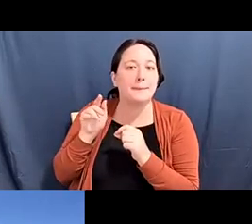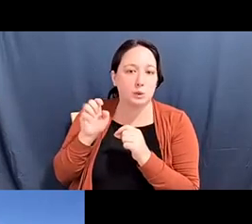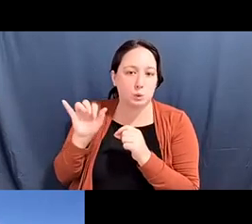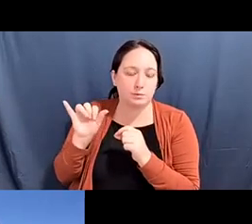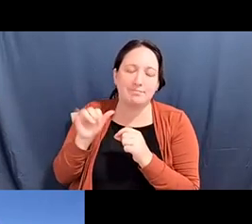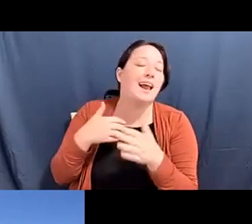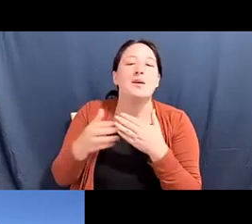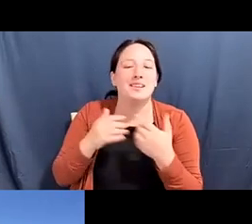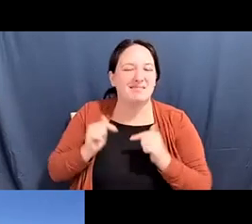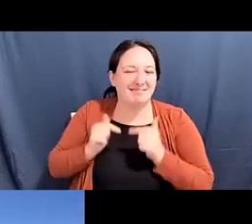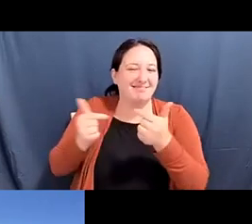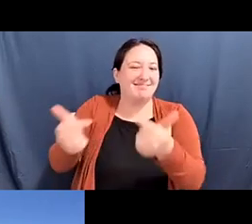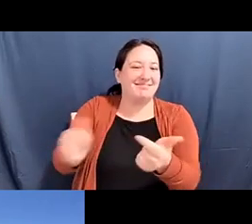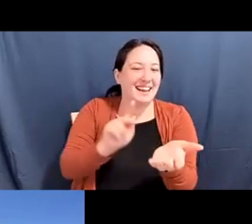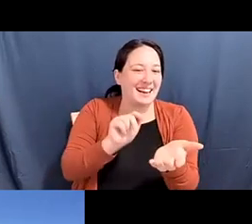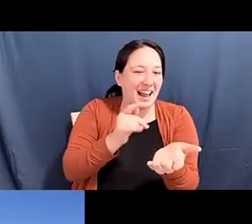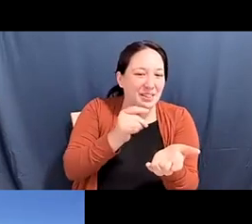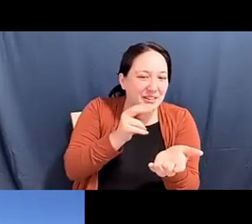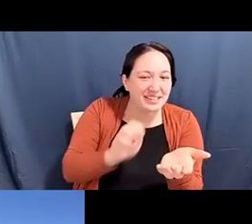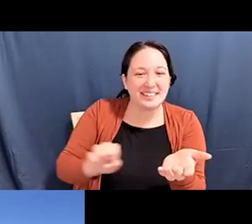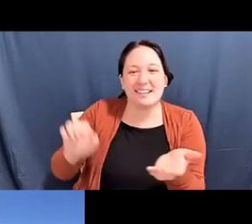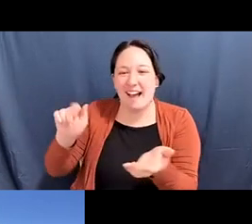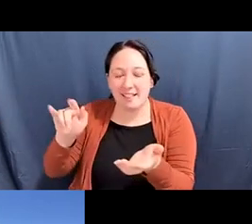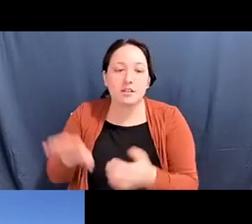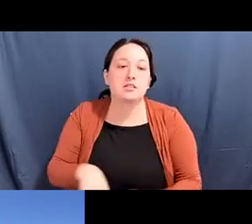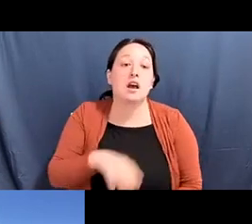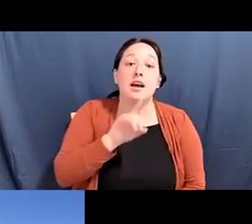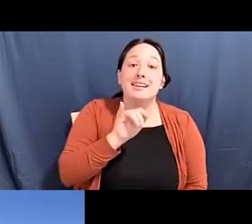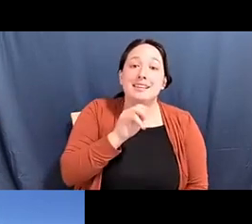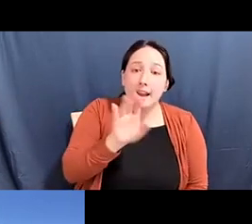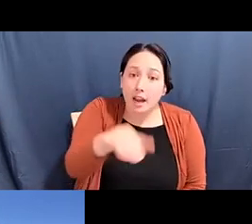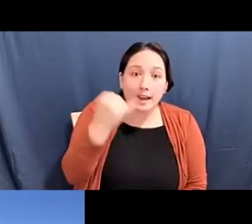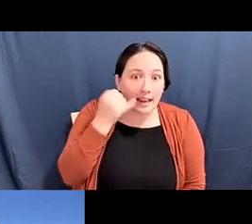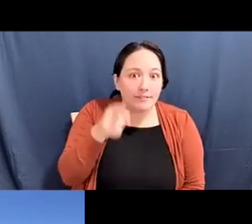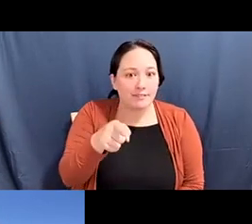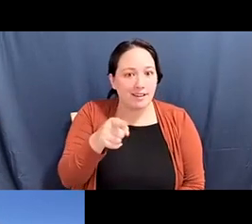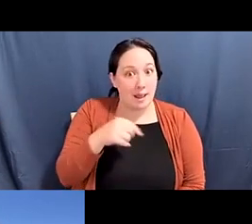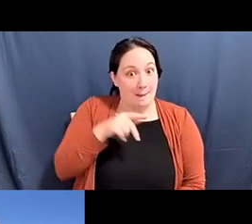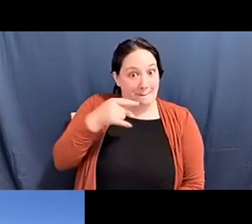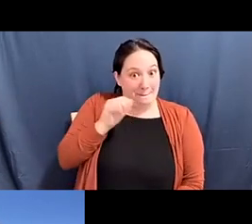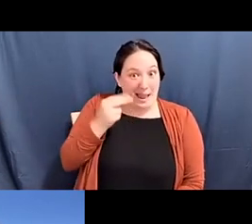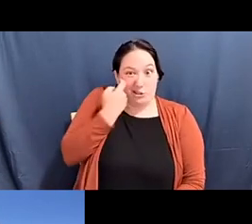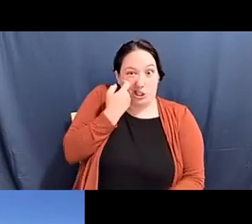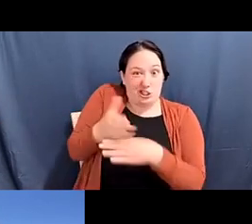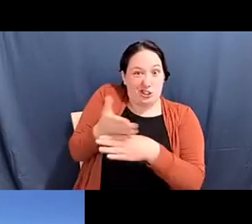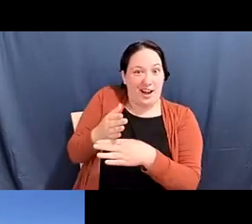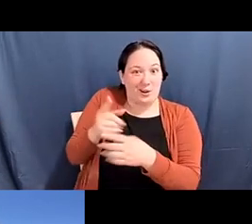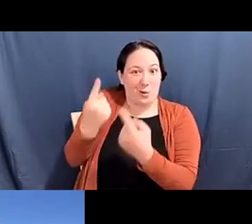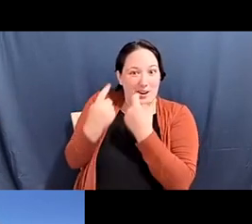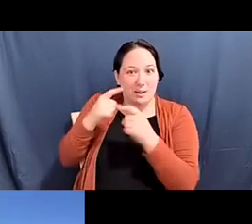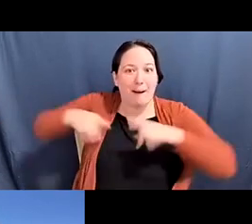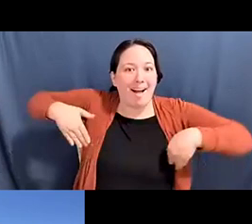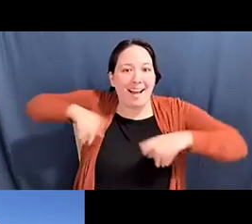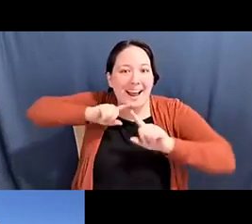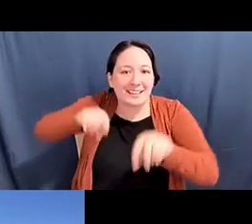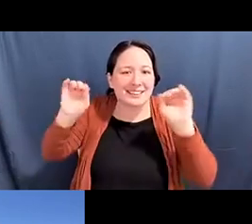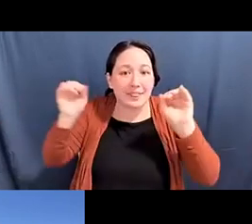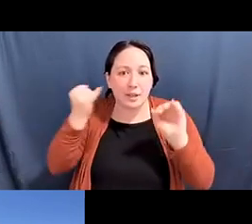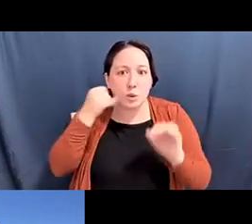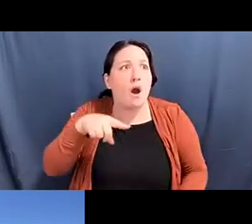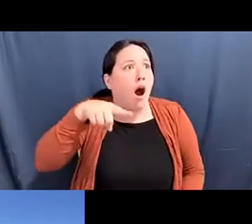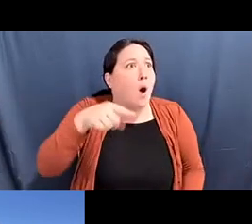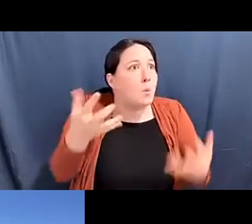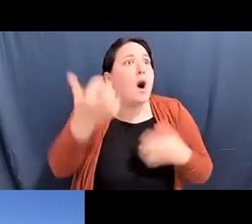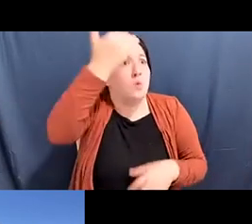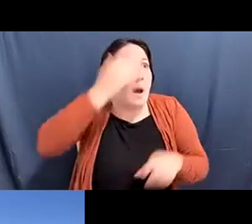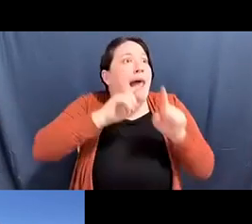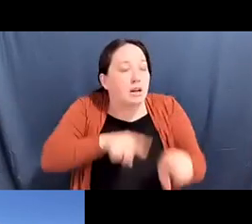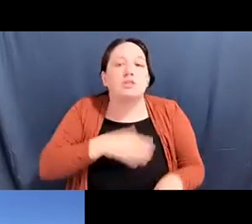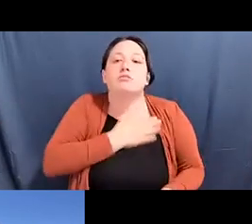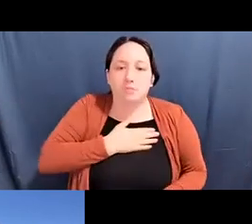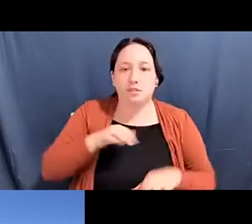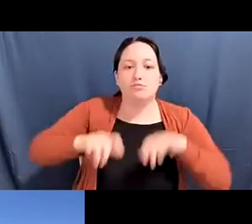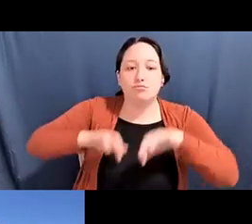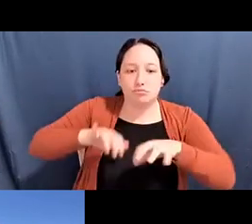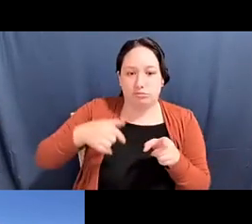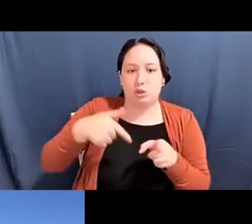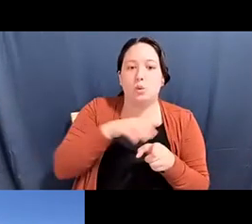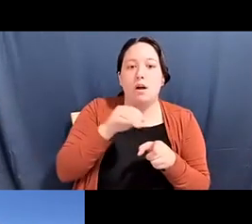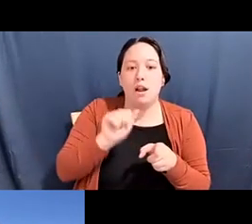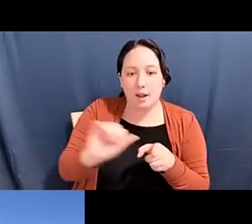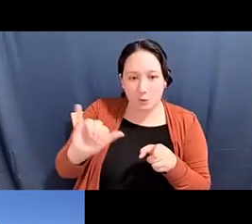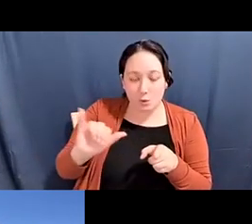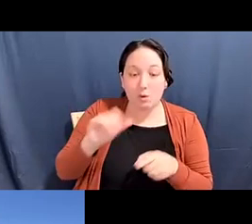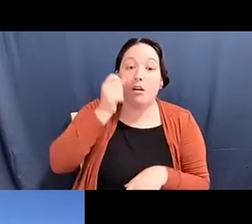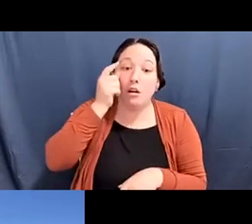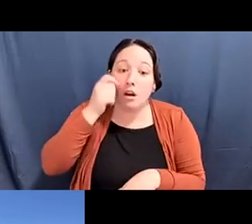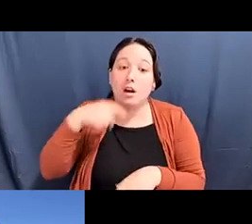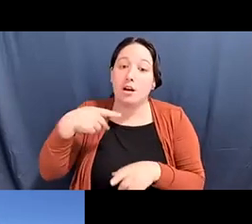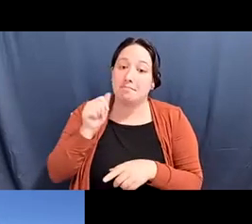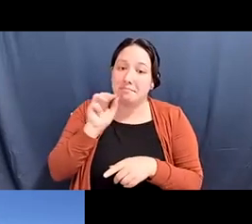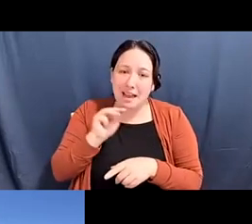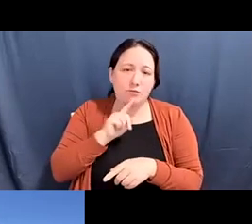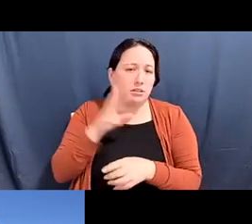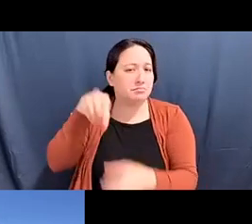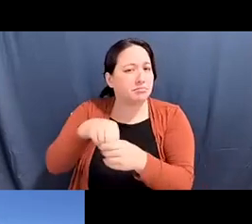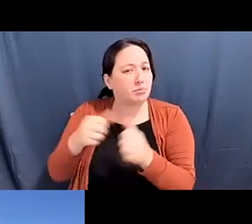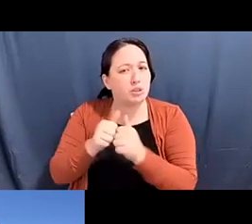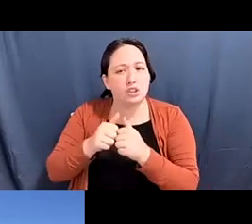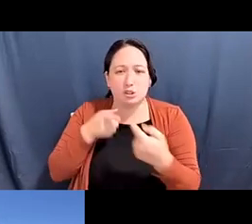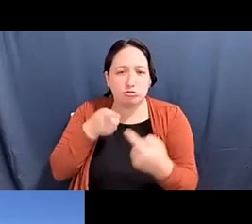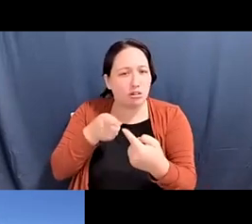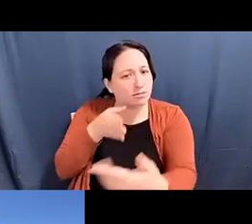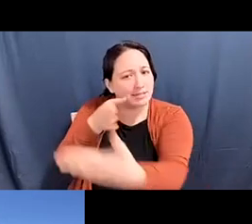Diane Fujino: Okay. If you're interested in any of those questions, please raise them, I have to say that Pam Tau-Lee was involved in the whole transformation of the environmental justice to include struggles against racism. Some of this work was really... had those national